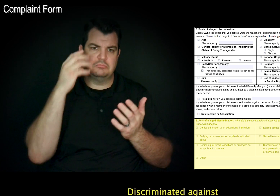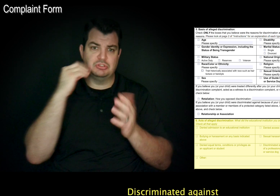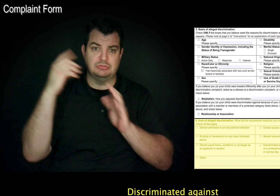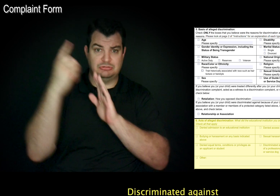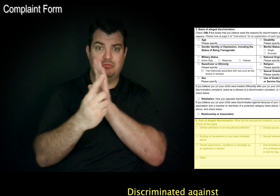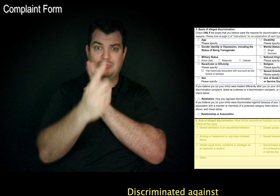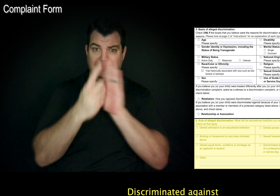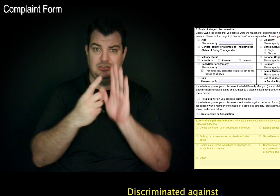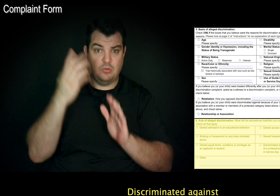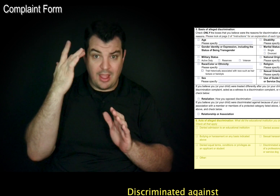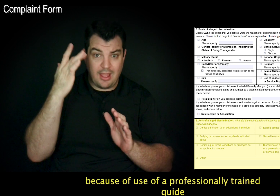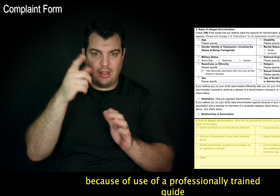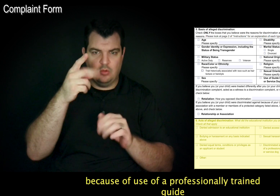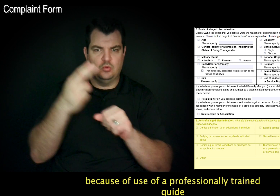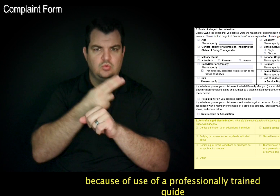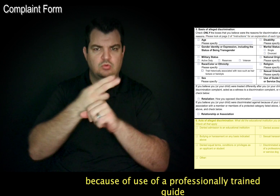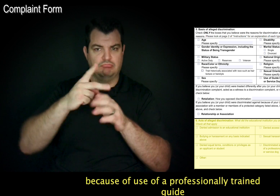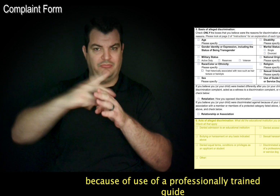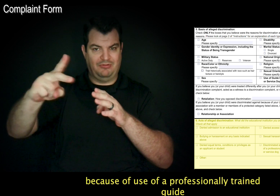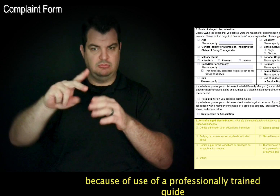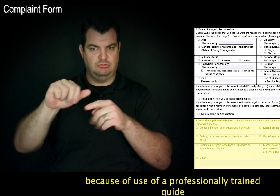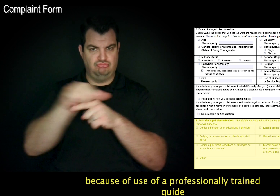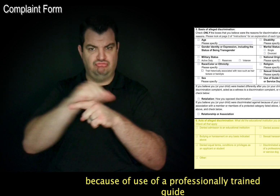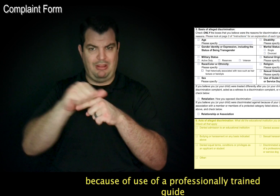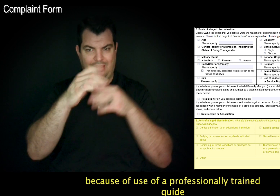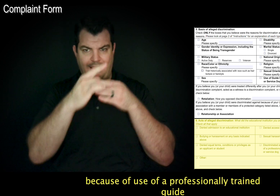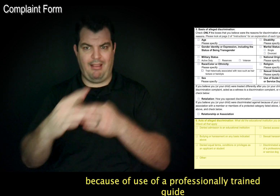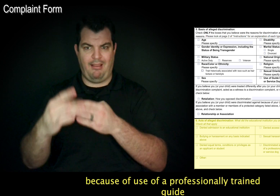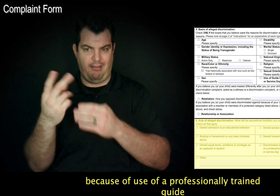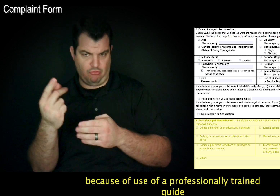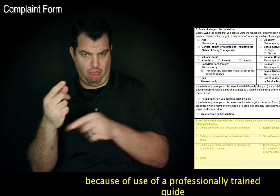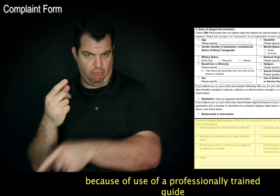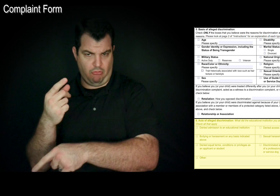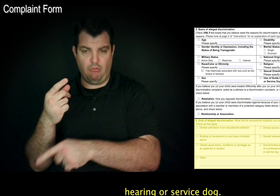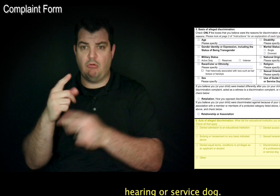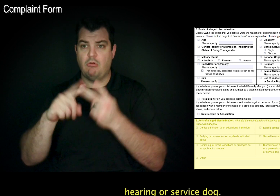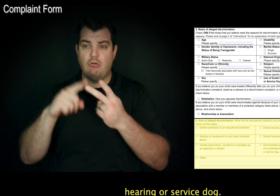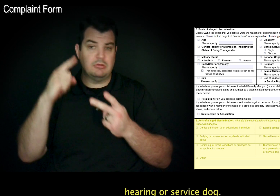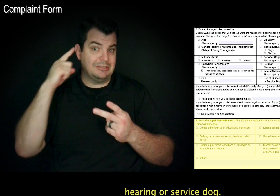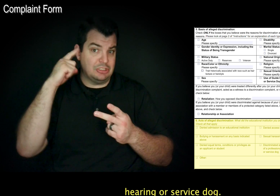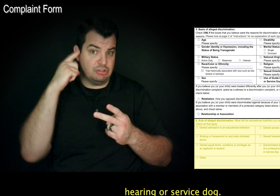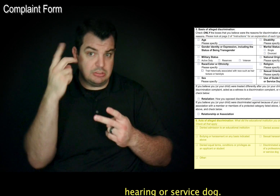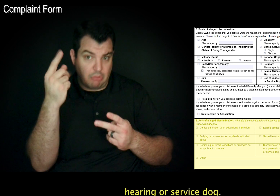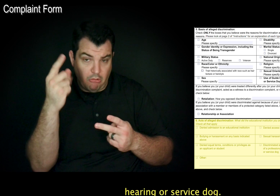Discriminated against because of use of a professionally trained guide hearing or service dog.